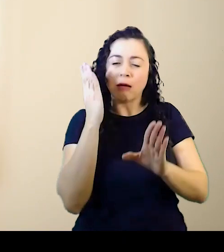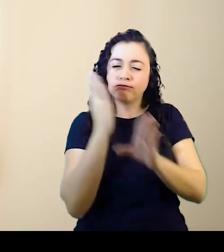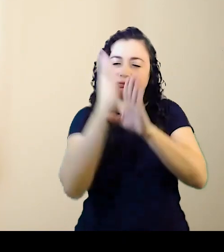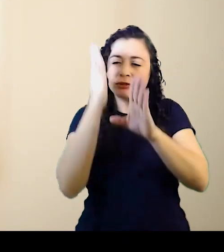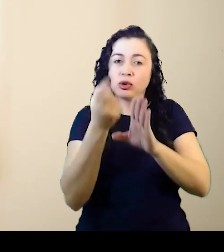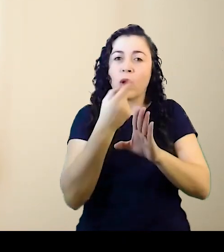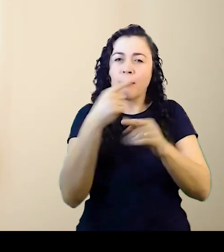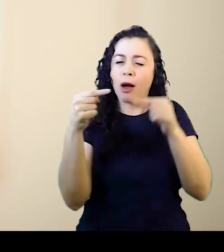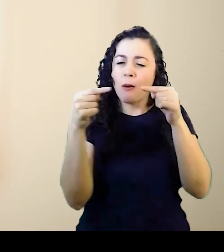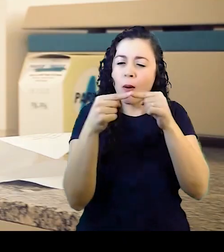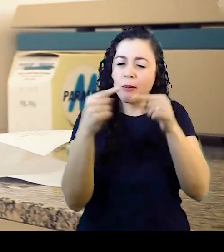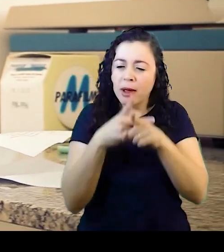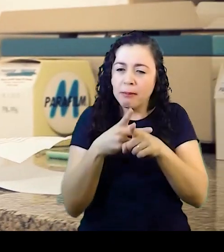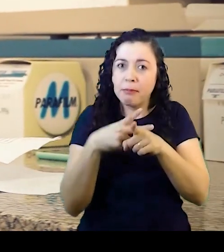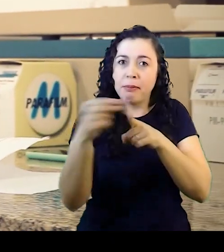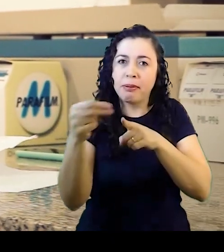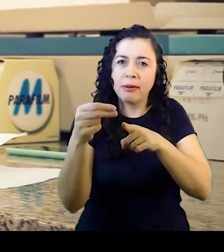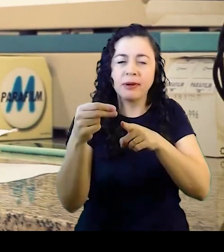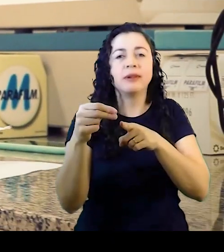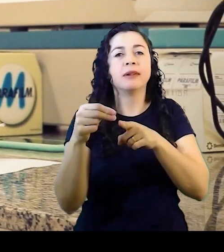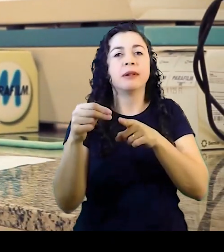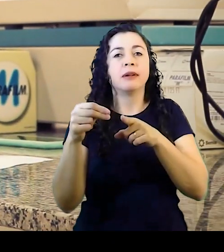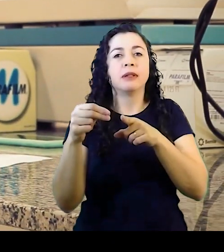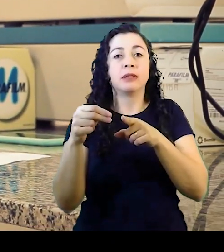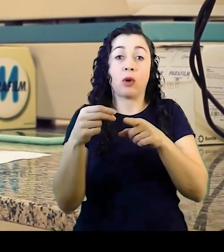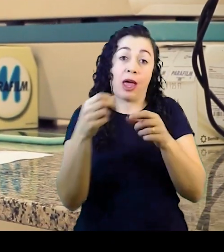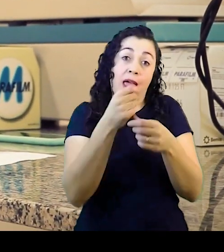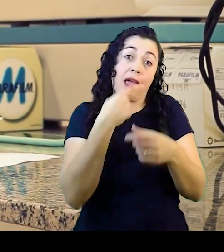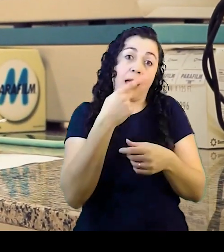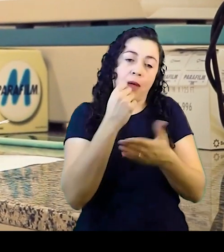viral replication, as they are already approved for use